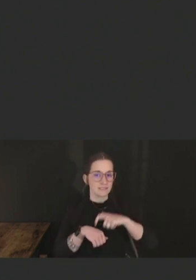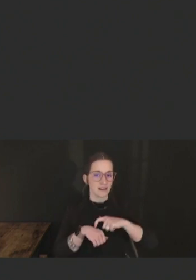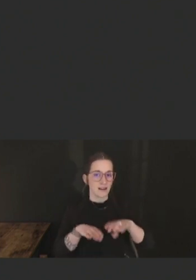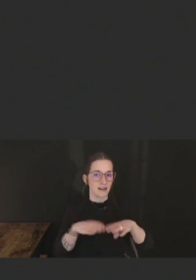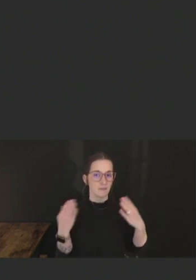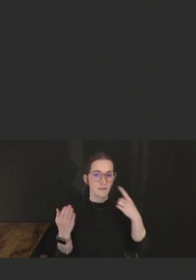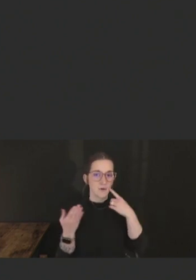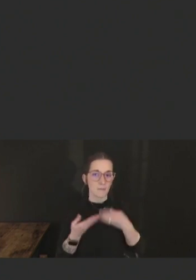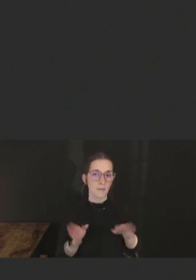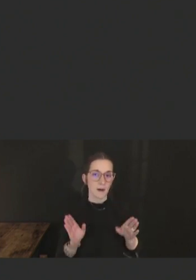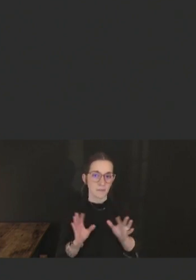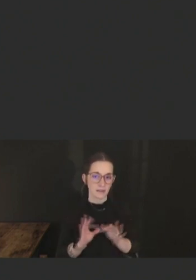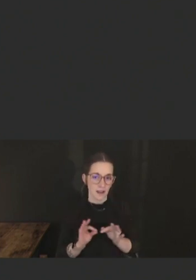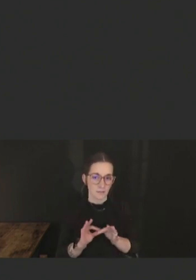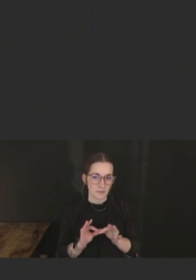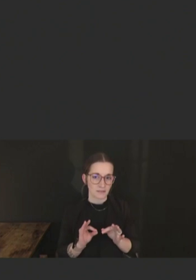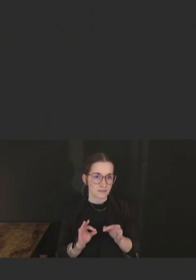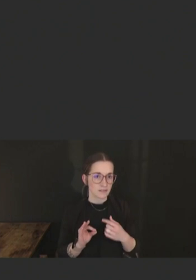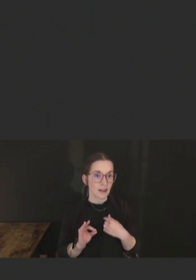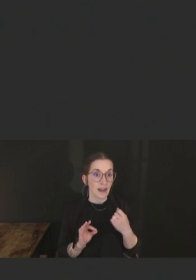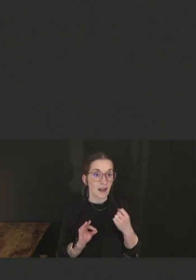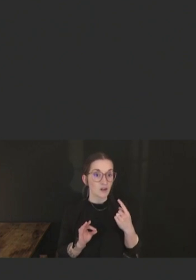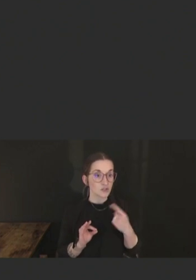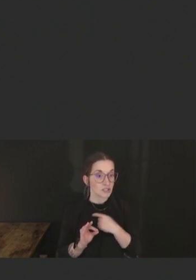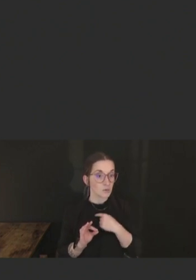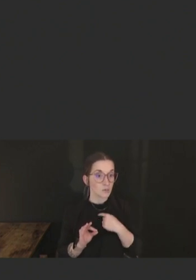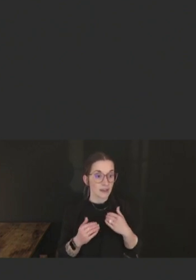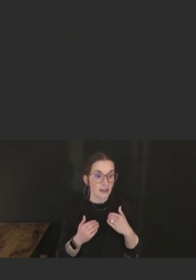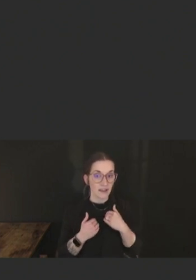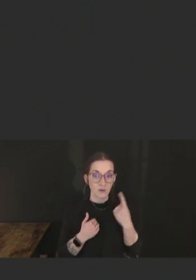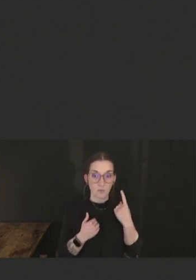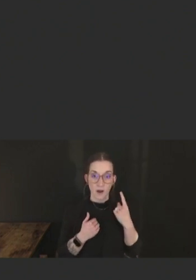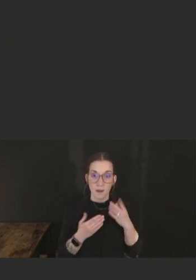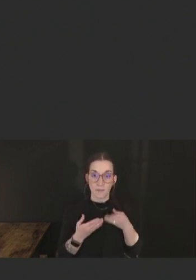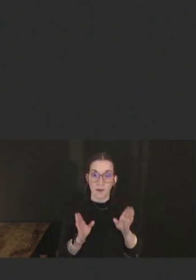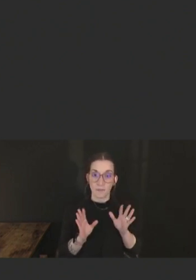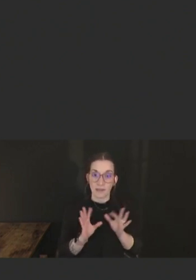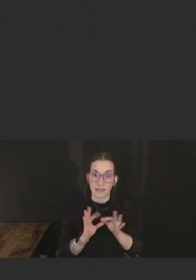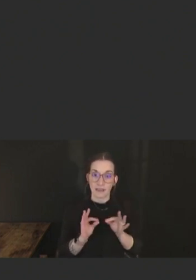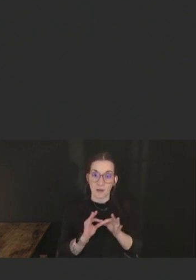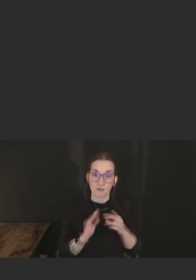I understand we have a public comment registered from Mr. Jersey.